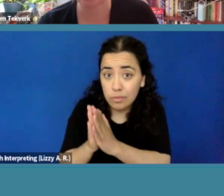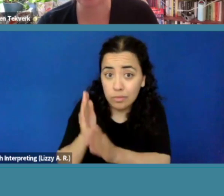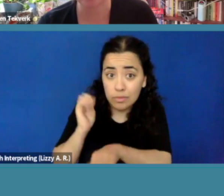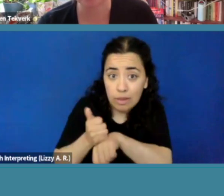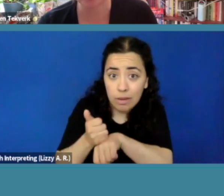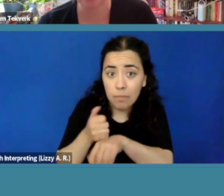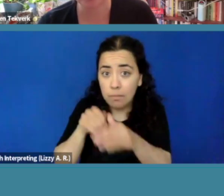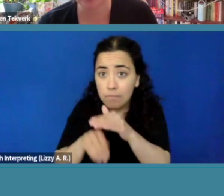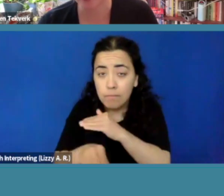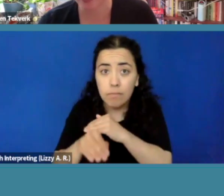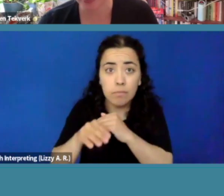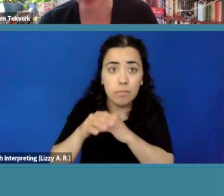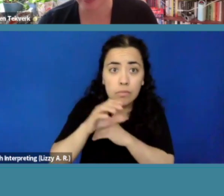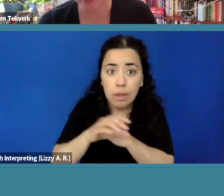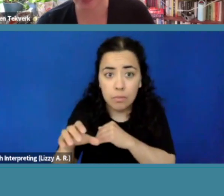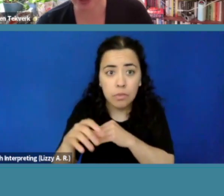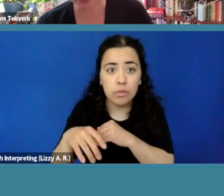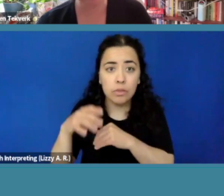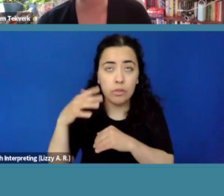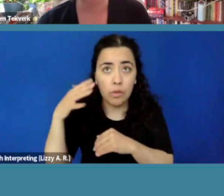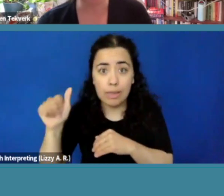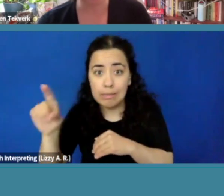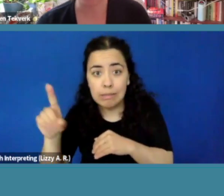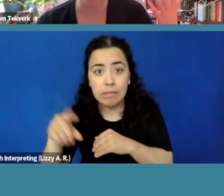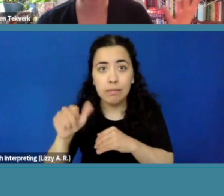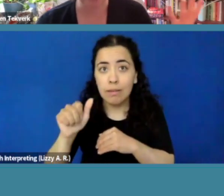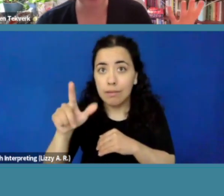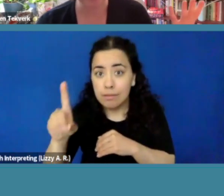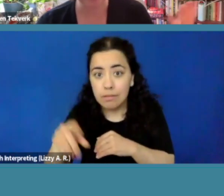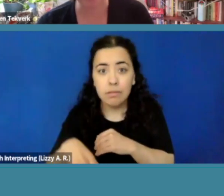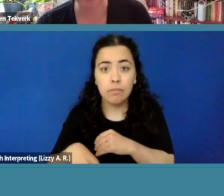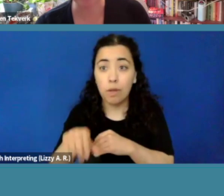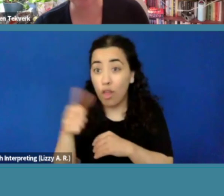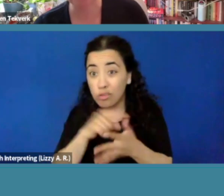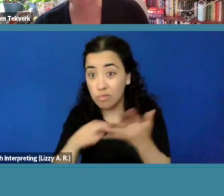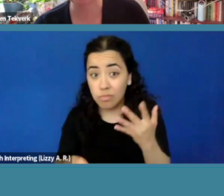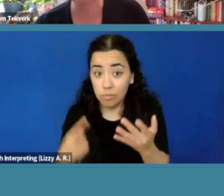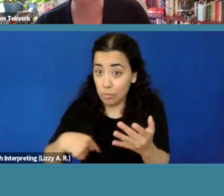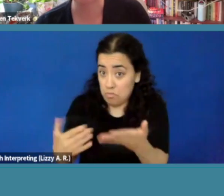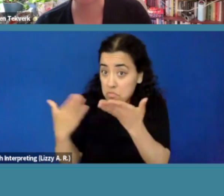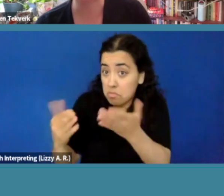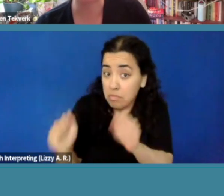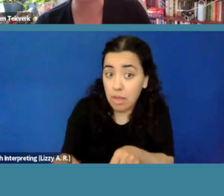audio description, assistive listening, and similar? We've got stuff for that at the Equipment Loan page